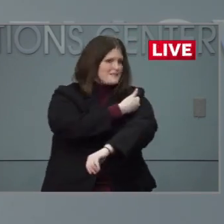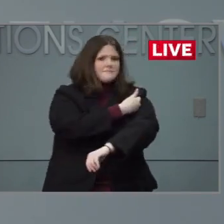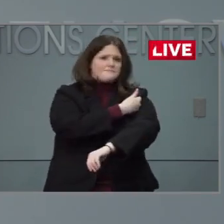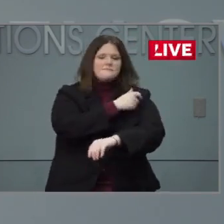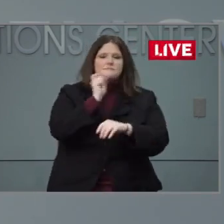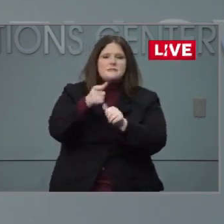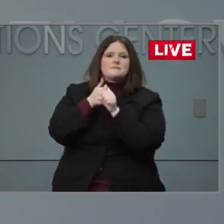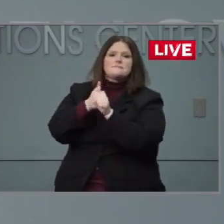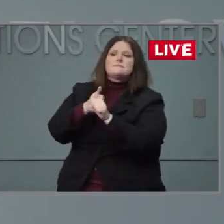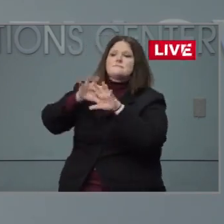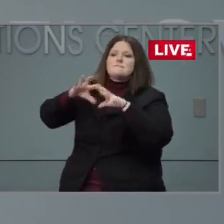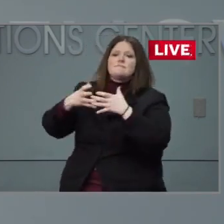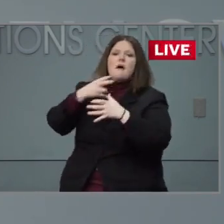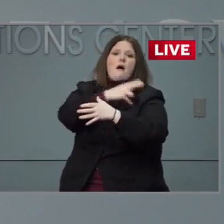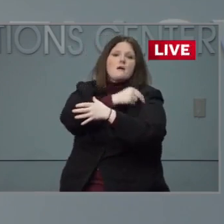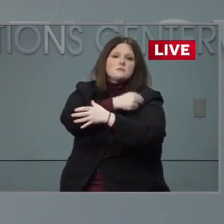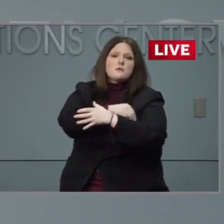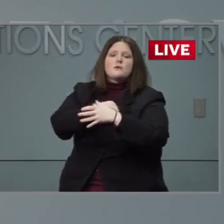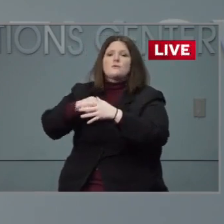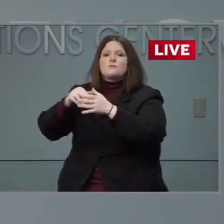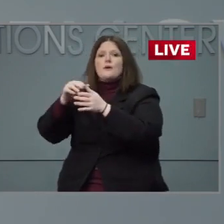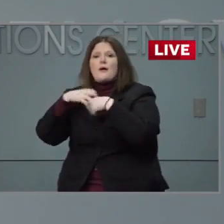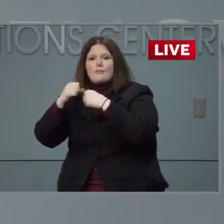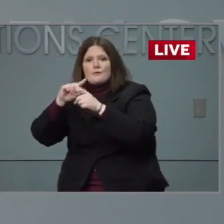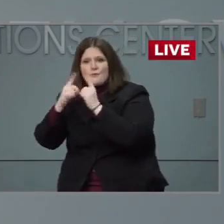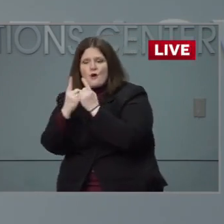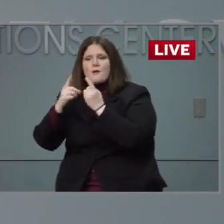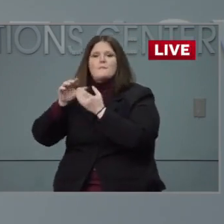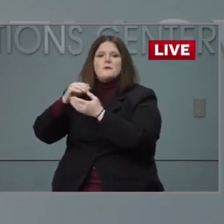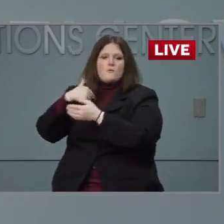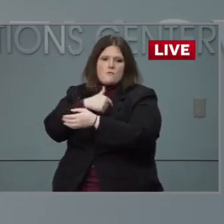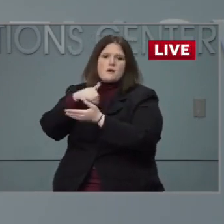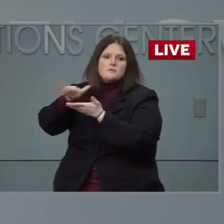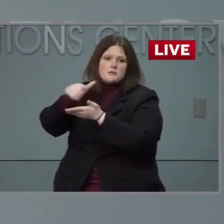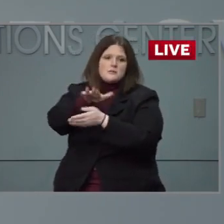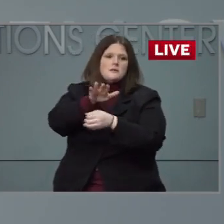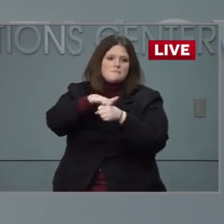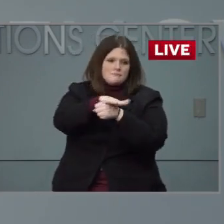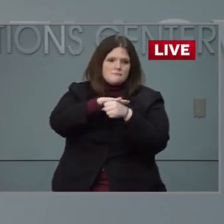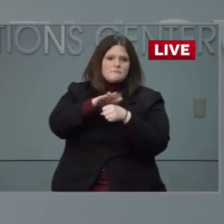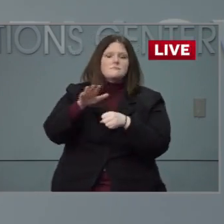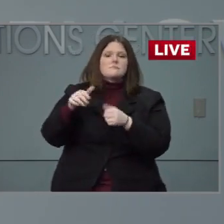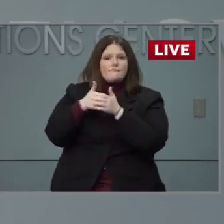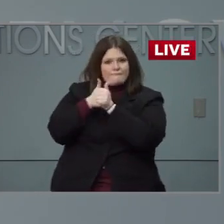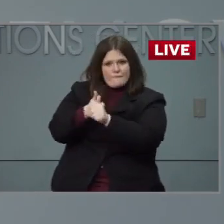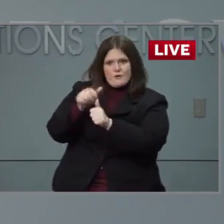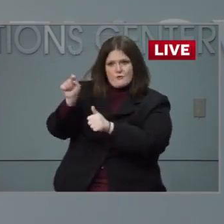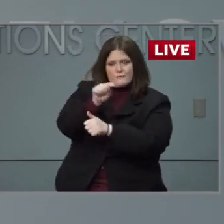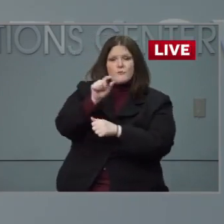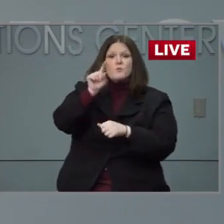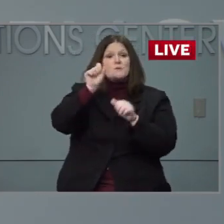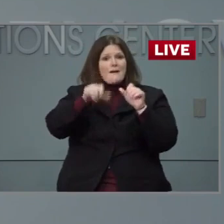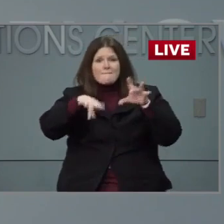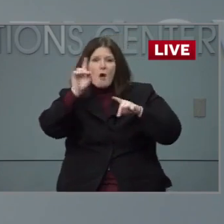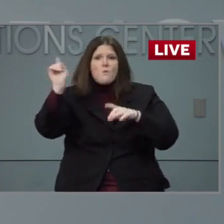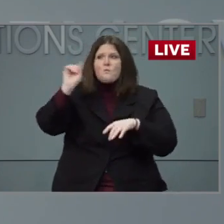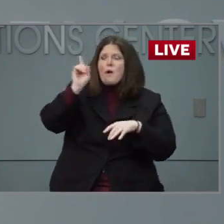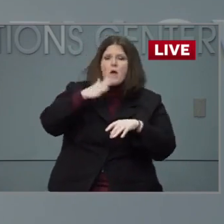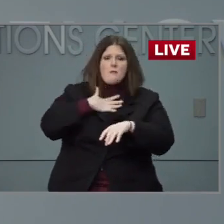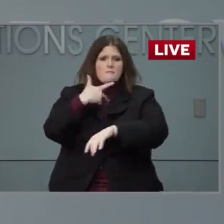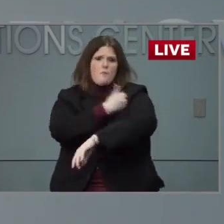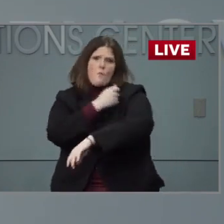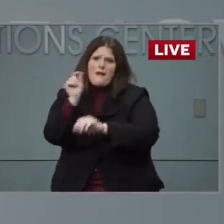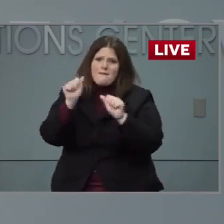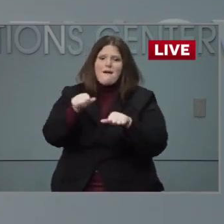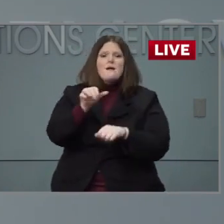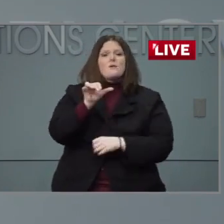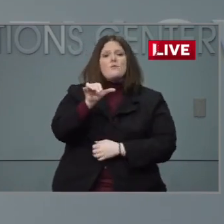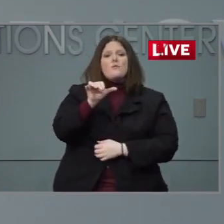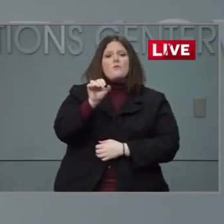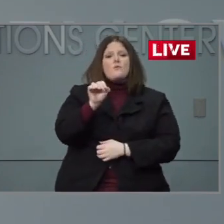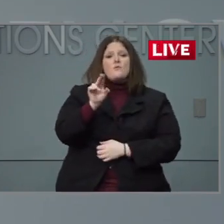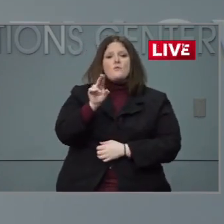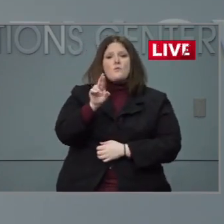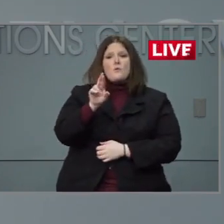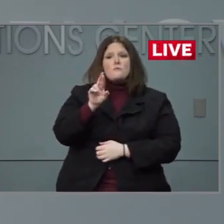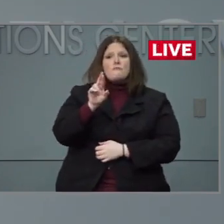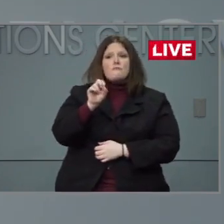YOUR LOCAL HEALTH DEPARTMENT OR HOSPITAL CAN HELP YOU GET YOUR SHOT IF YOU ARE OVER 75.